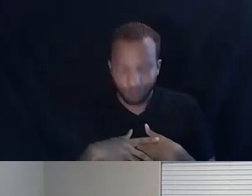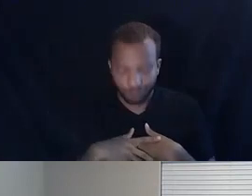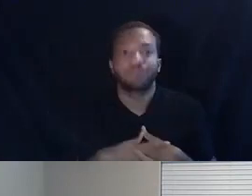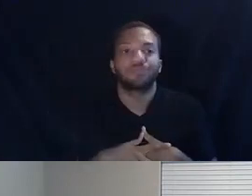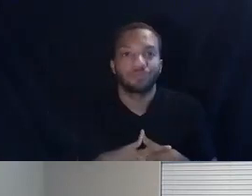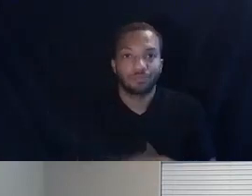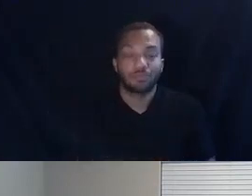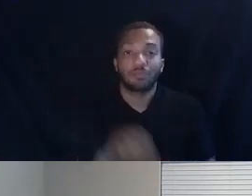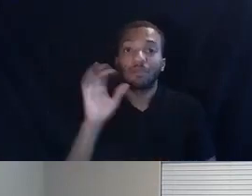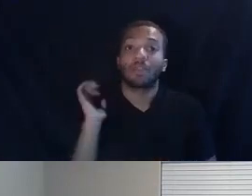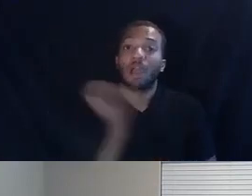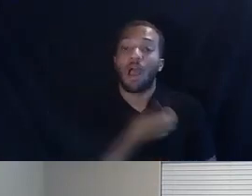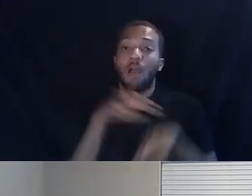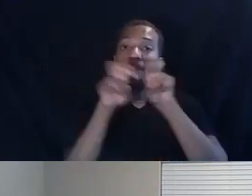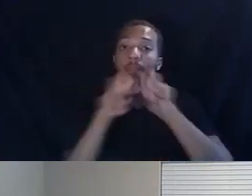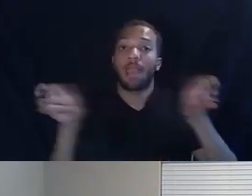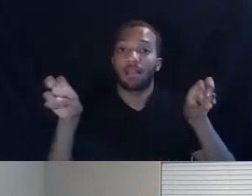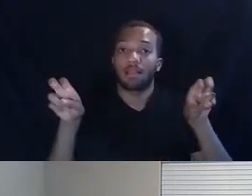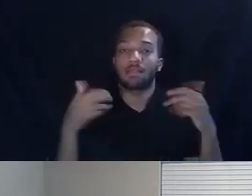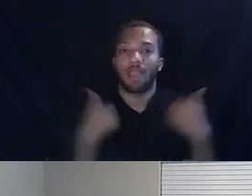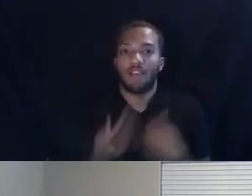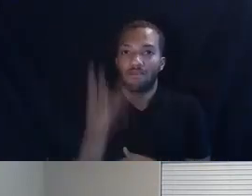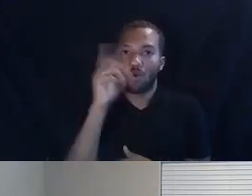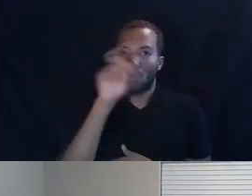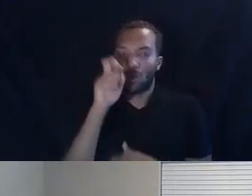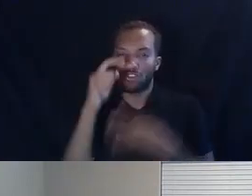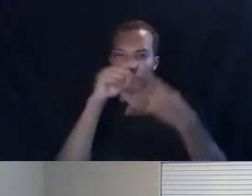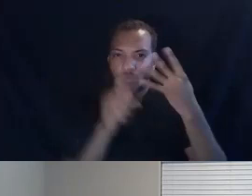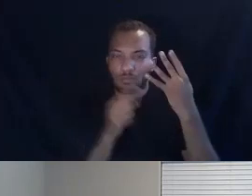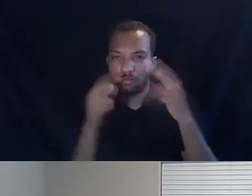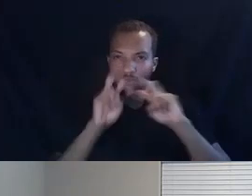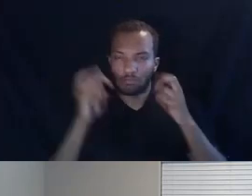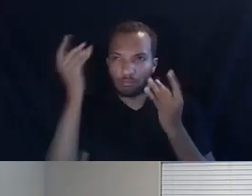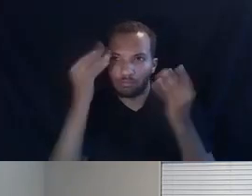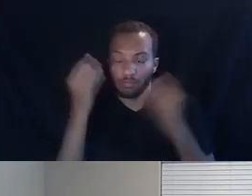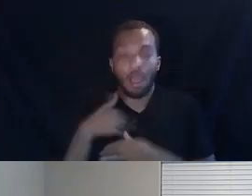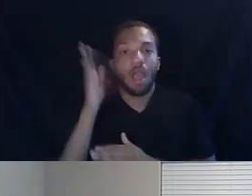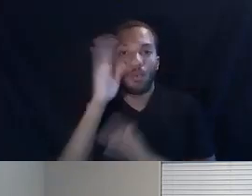So our panelists were given four questions to prepare ahead of time. I'll read each question one by one,